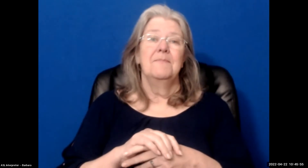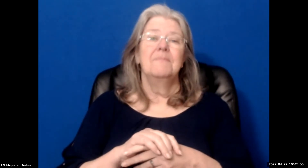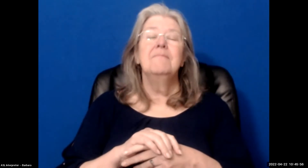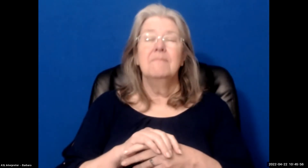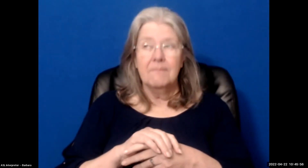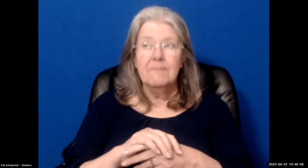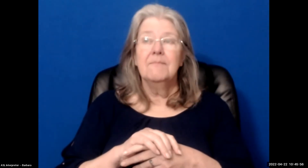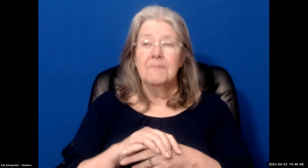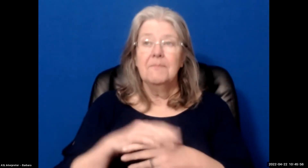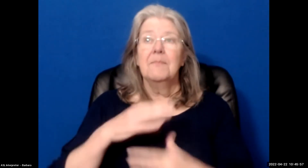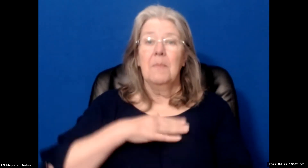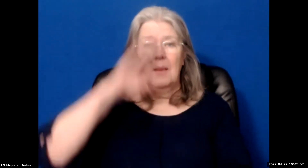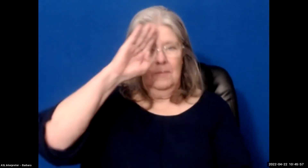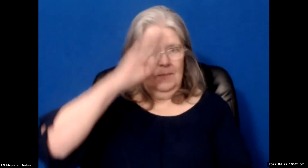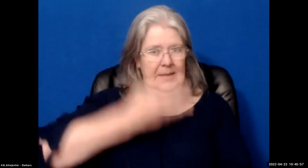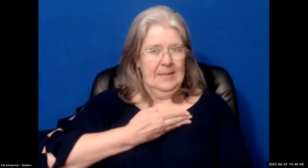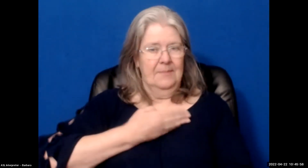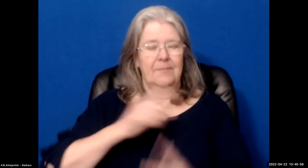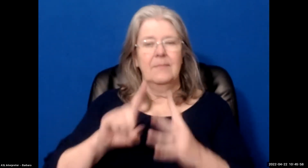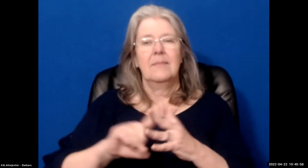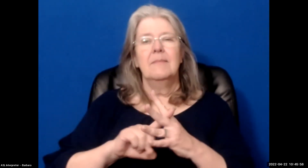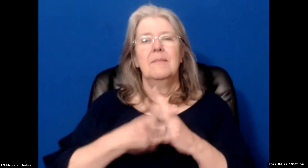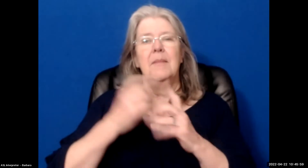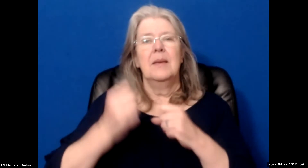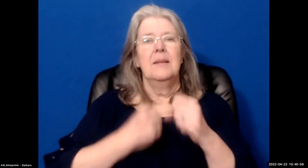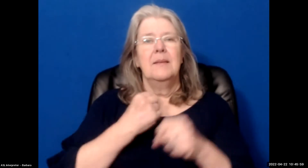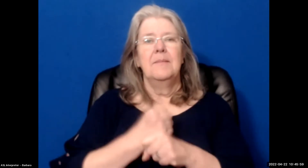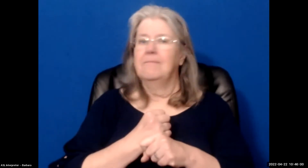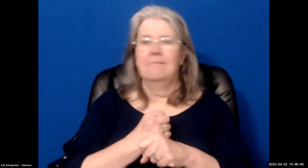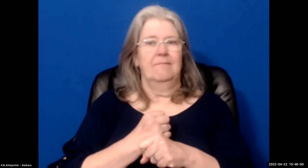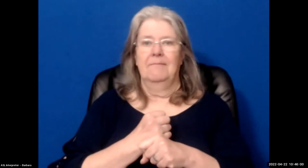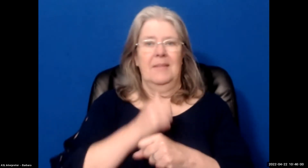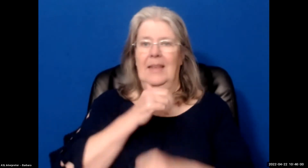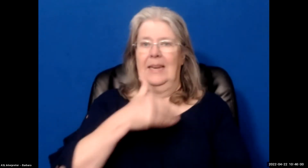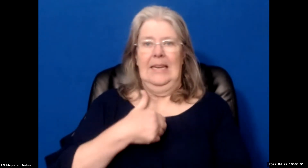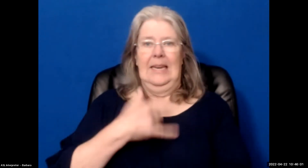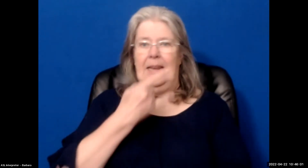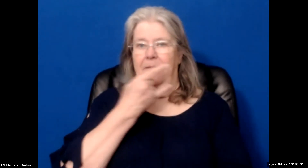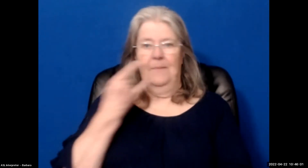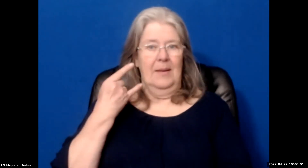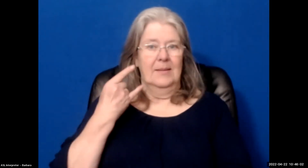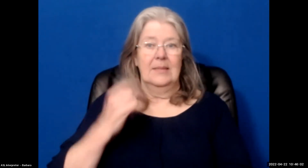when we went at the beginning of the year, they they did not start with masks at our school, so we were kind of --